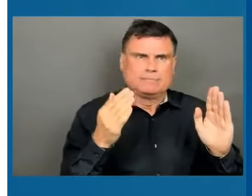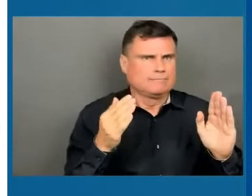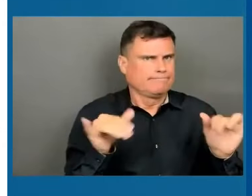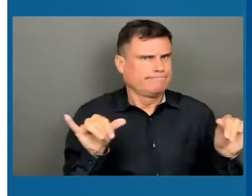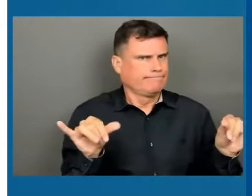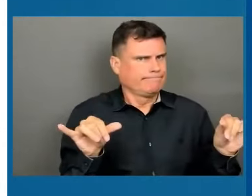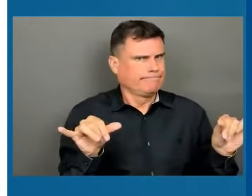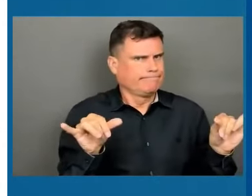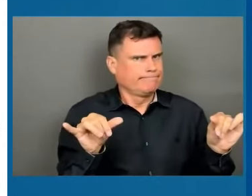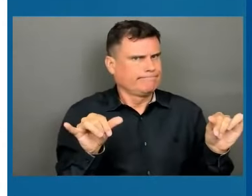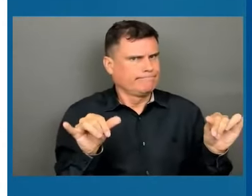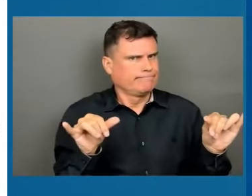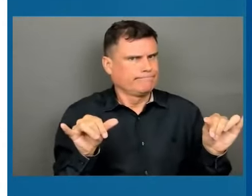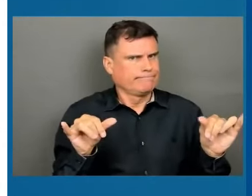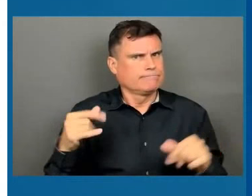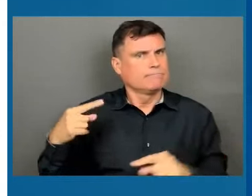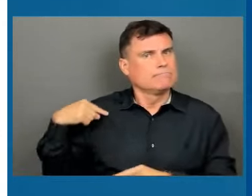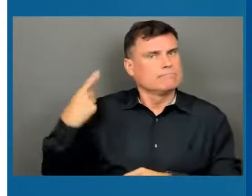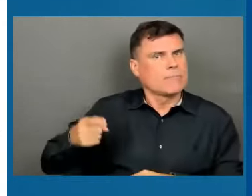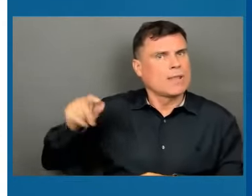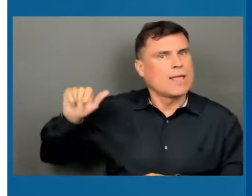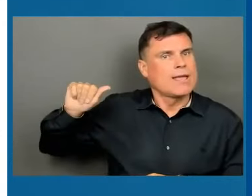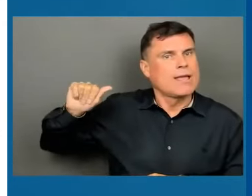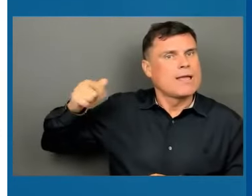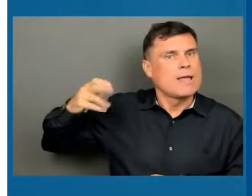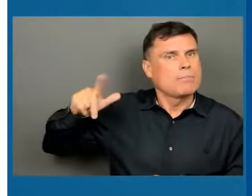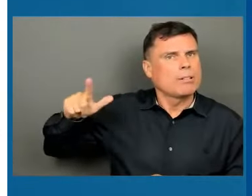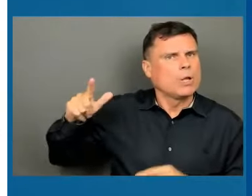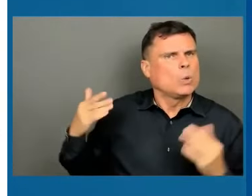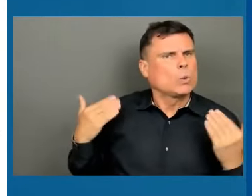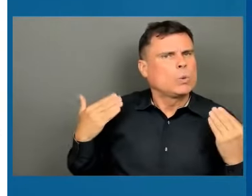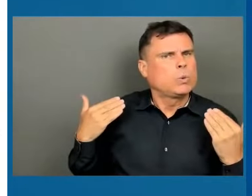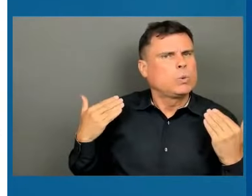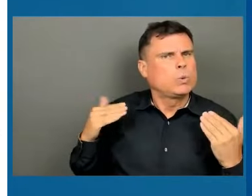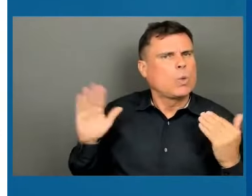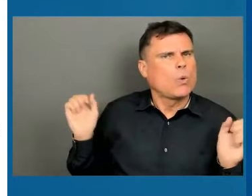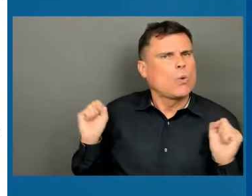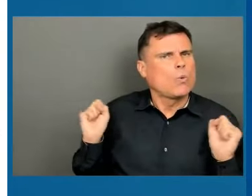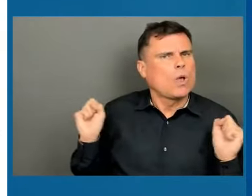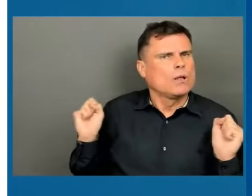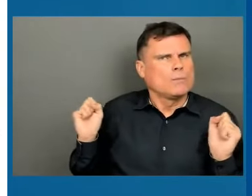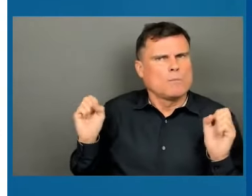have prevailed very systematically. We have come